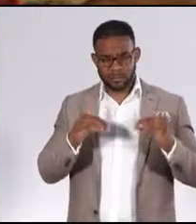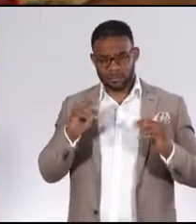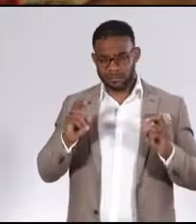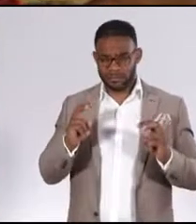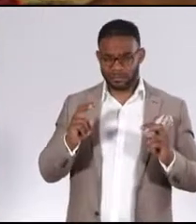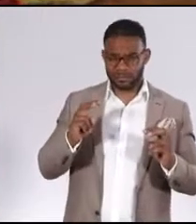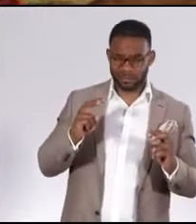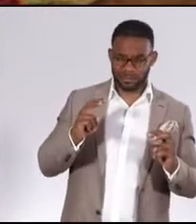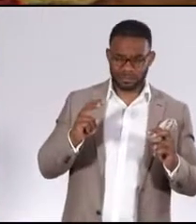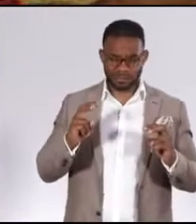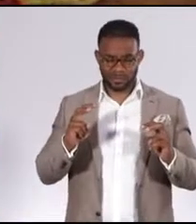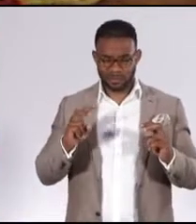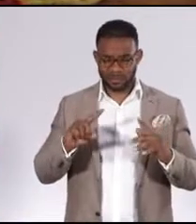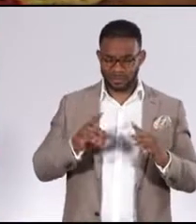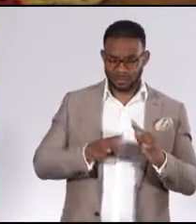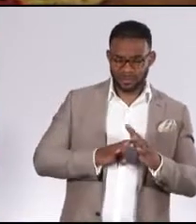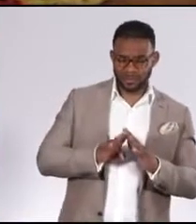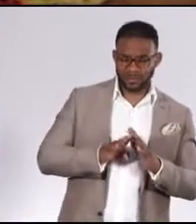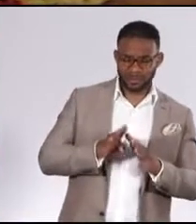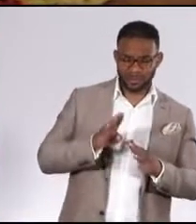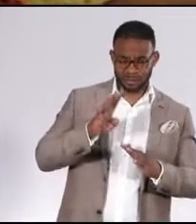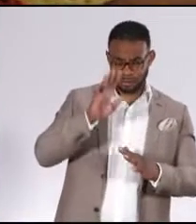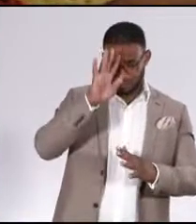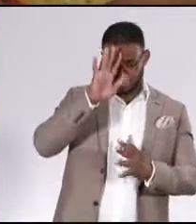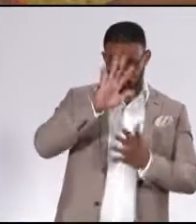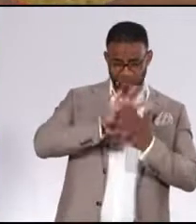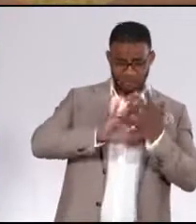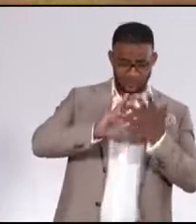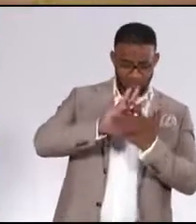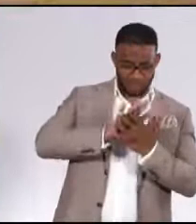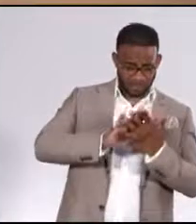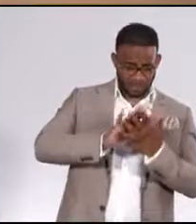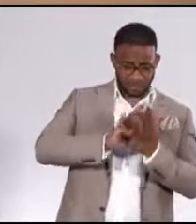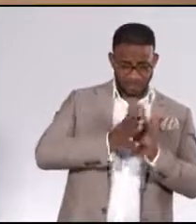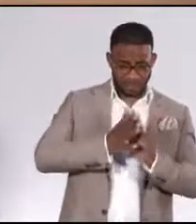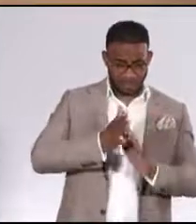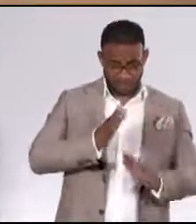I started developing vertigo, which turned into vestibular migraines,